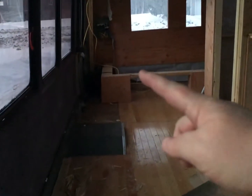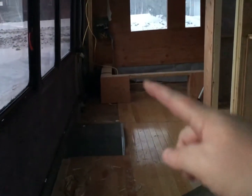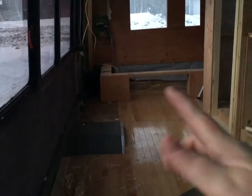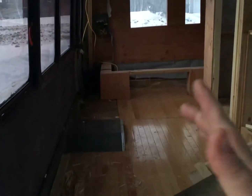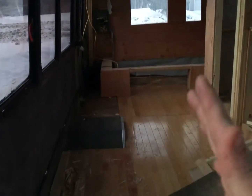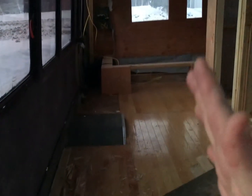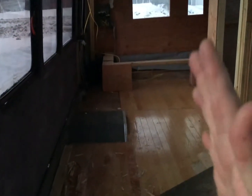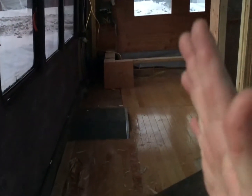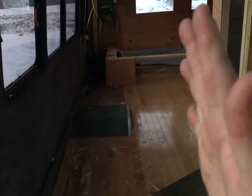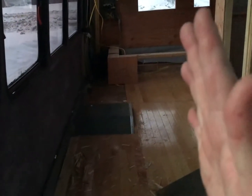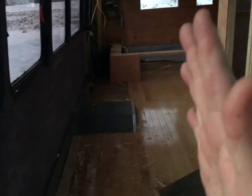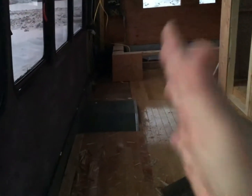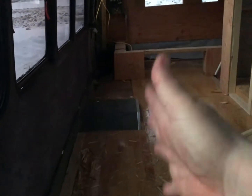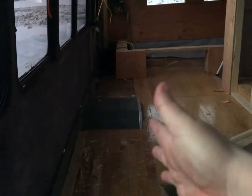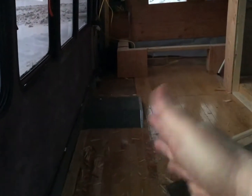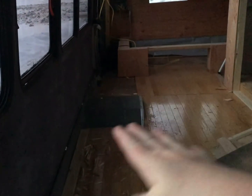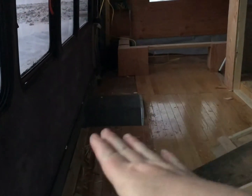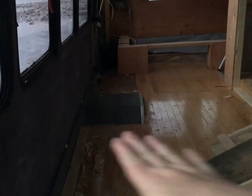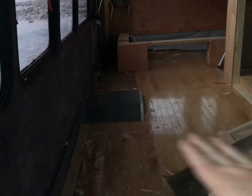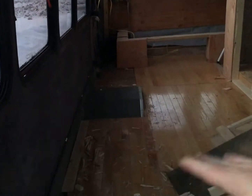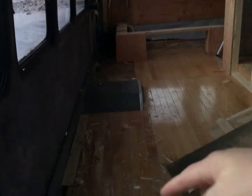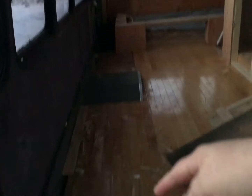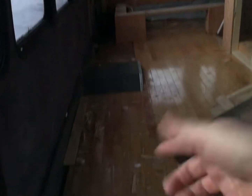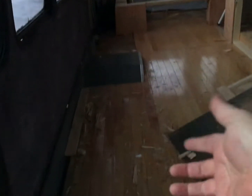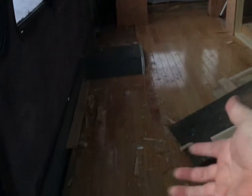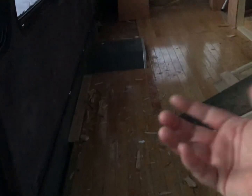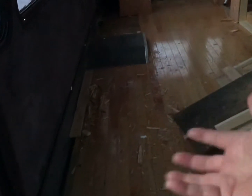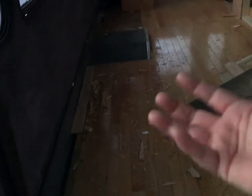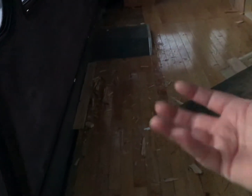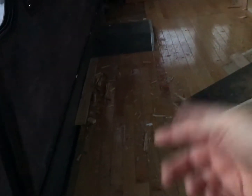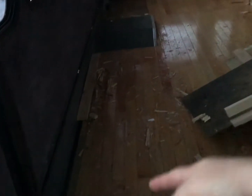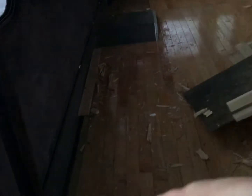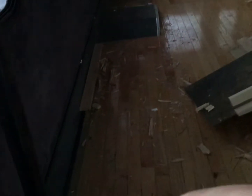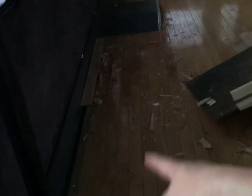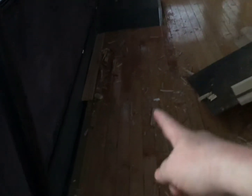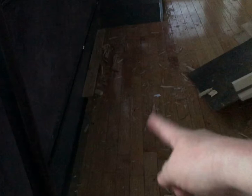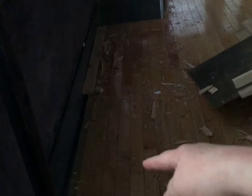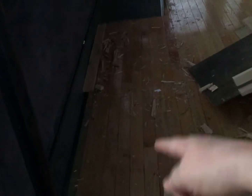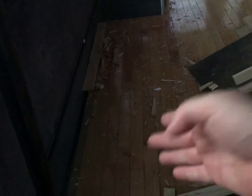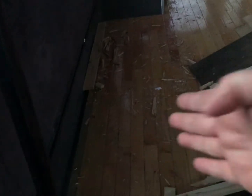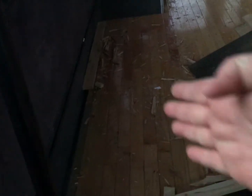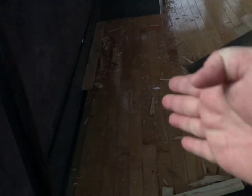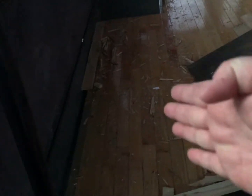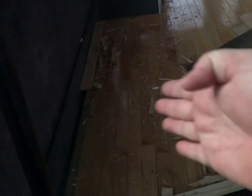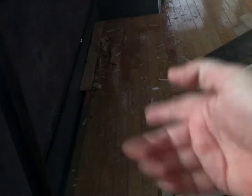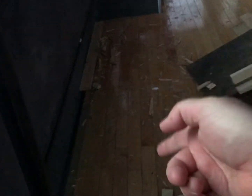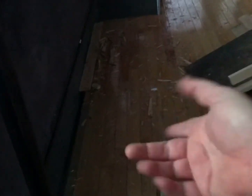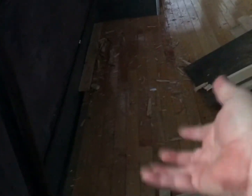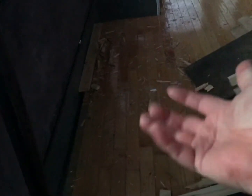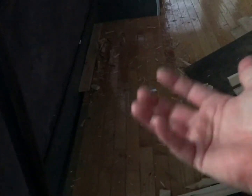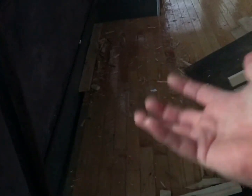And will be doing the floor. Have to tear that up, this wood floor. I have to tear that up.